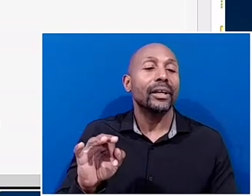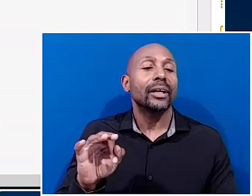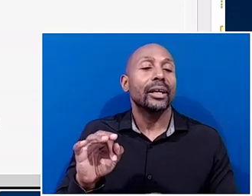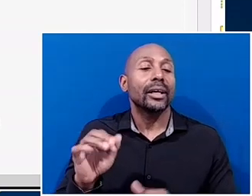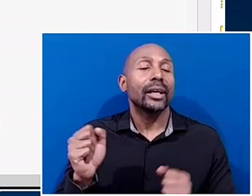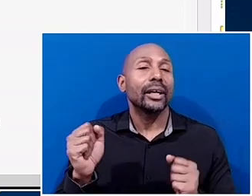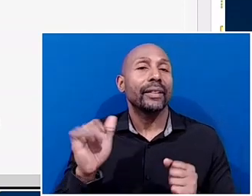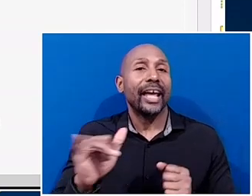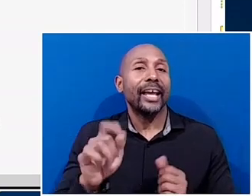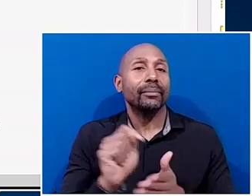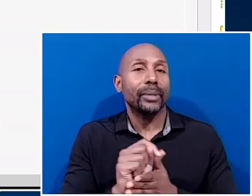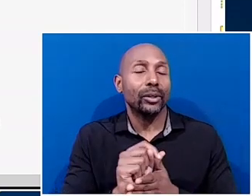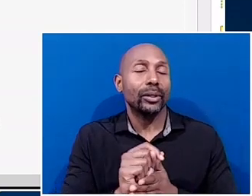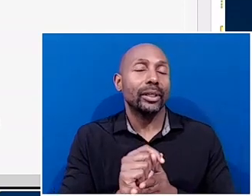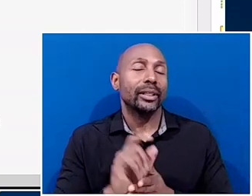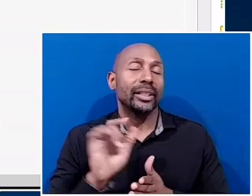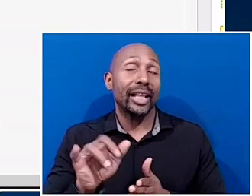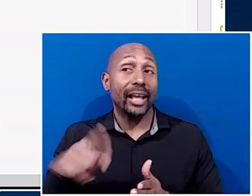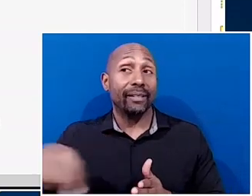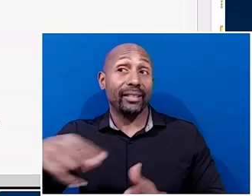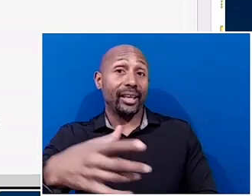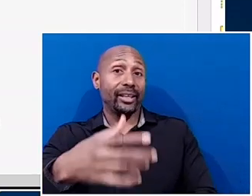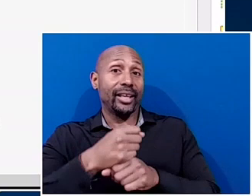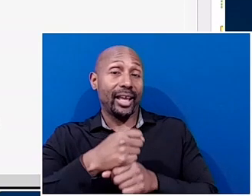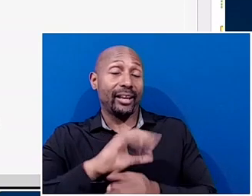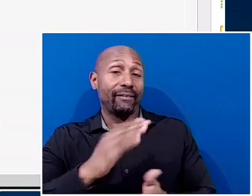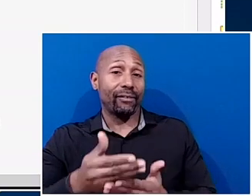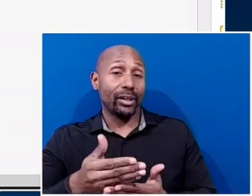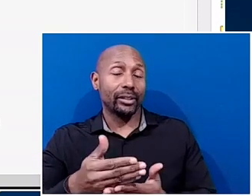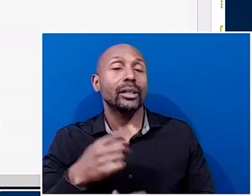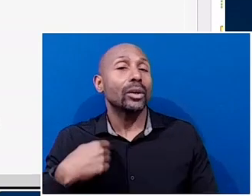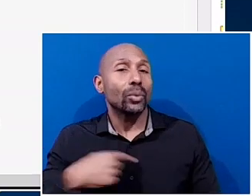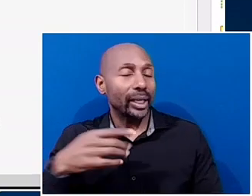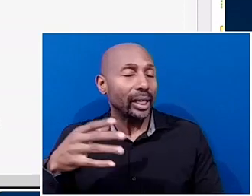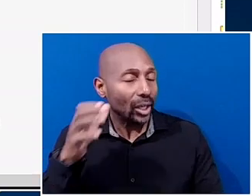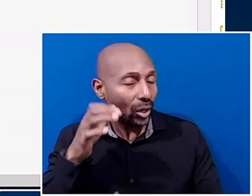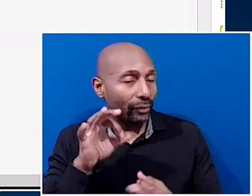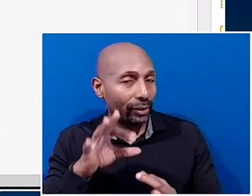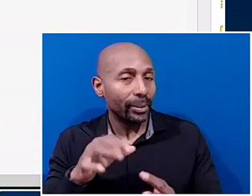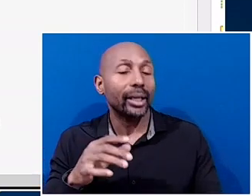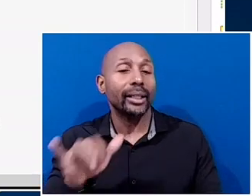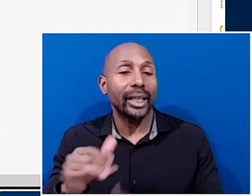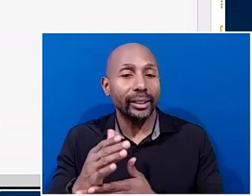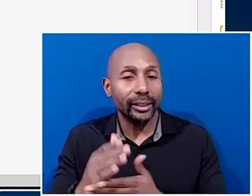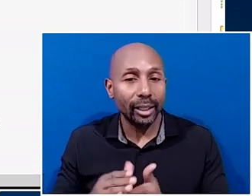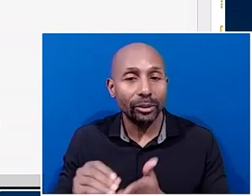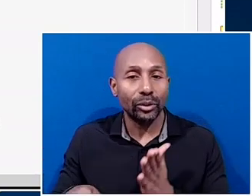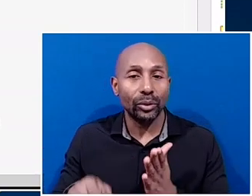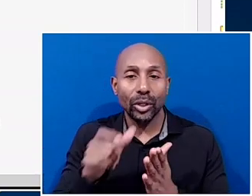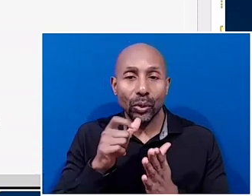disadvantage students who only take, you know, a few courses, especially in summer